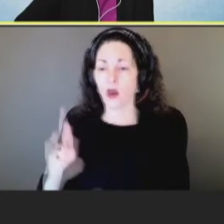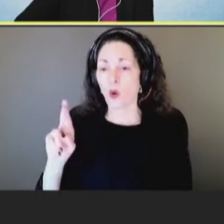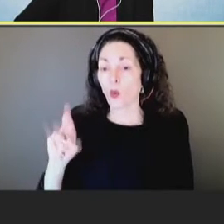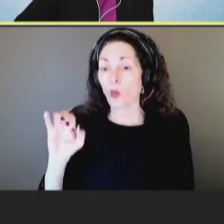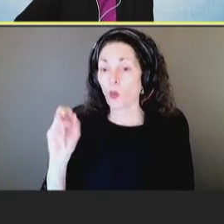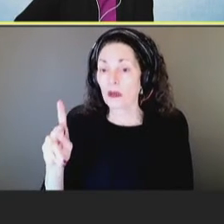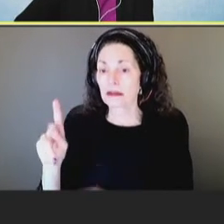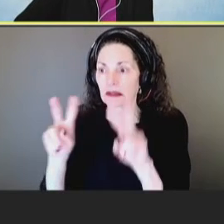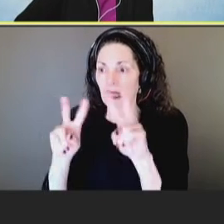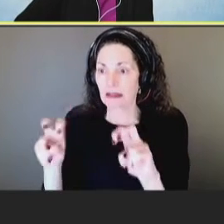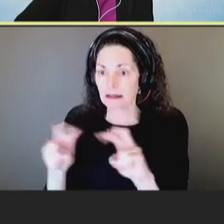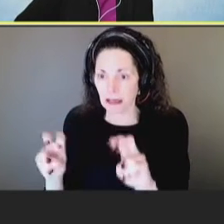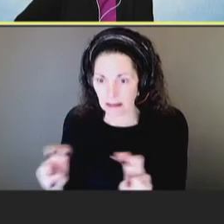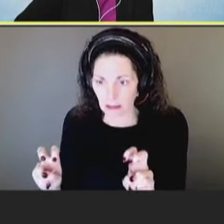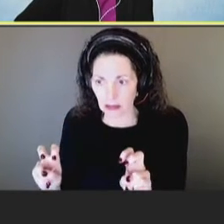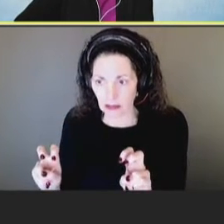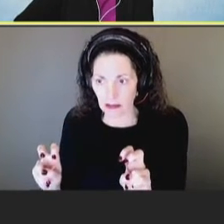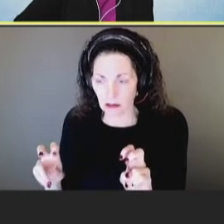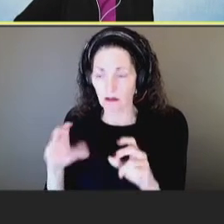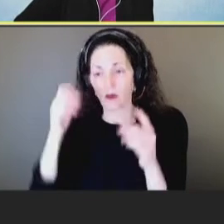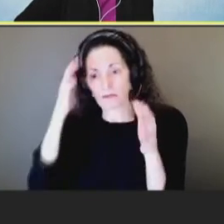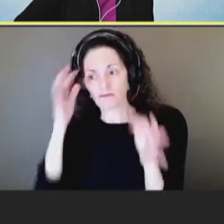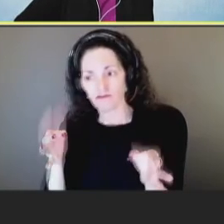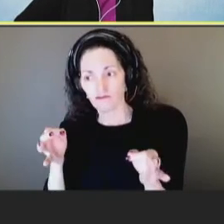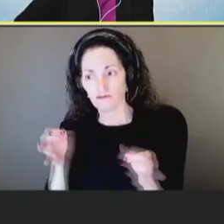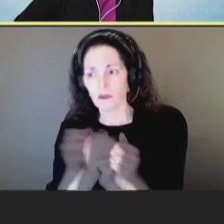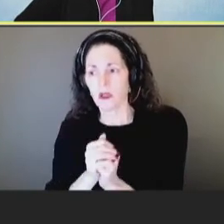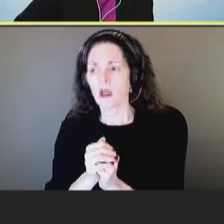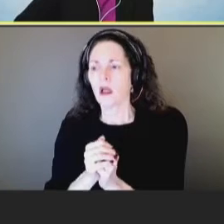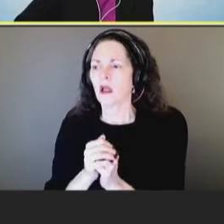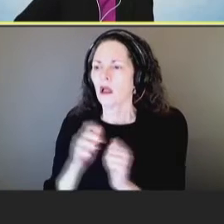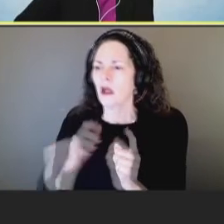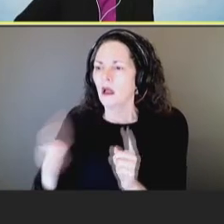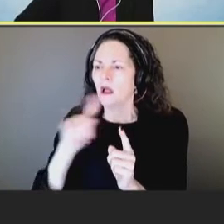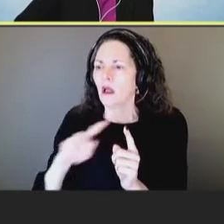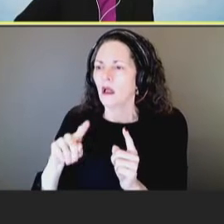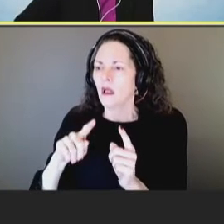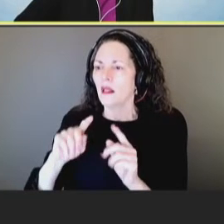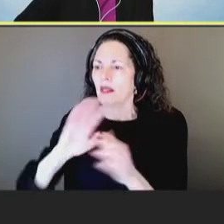the WHO collaborating centers are generating candidate vaccine viruses to make sure that